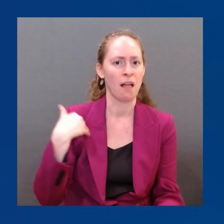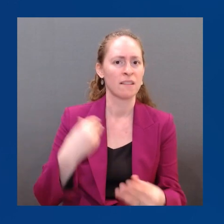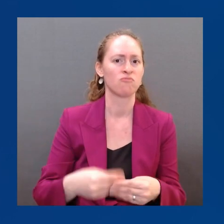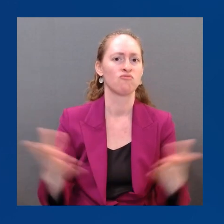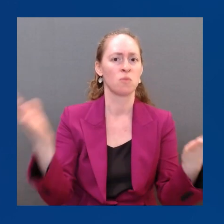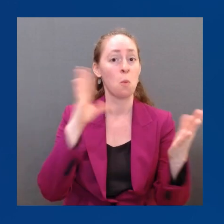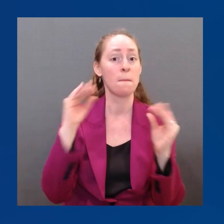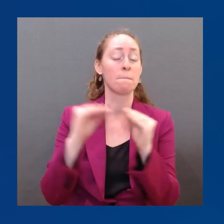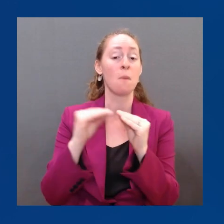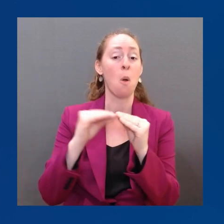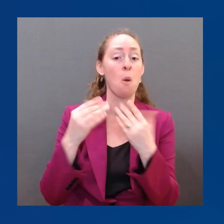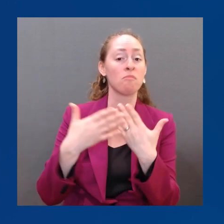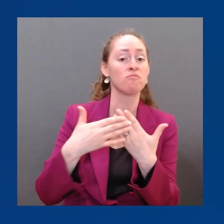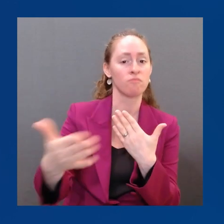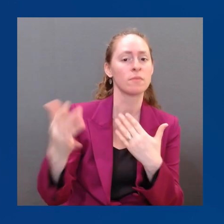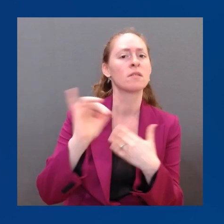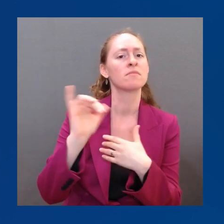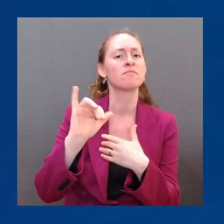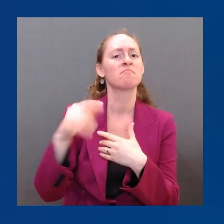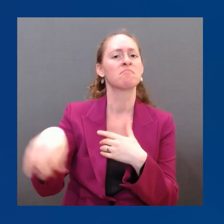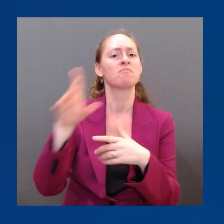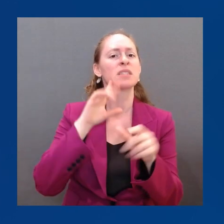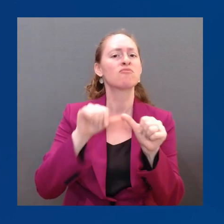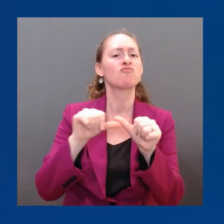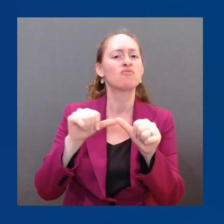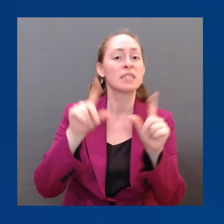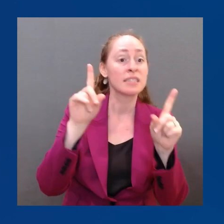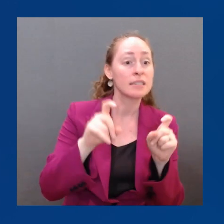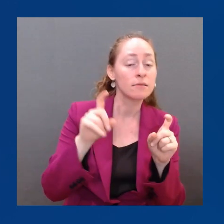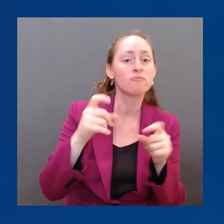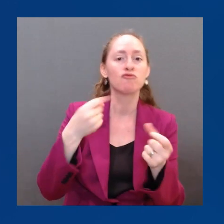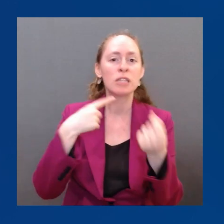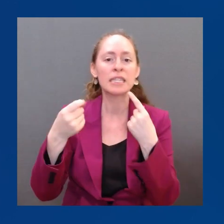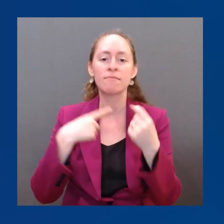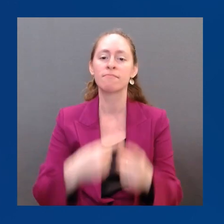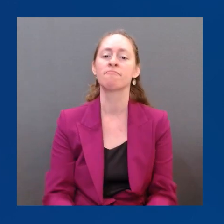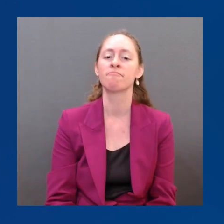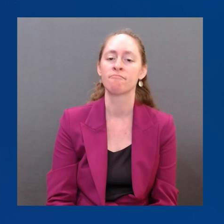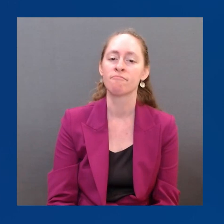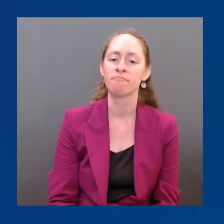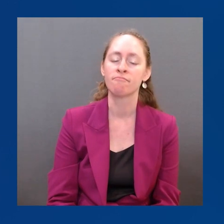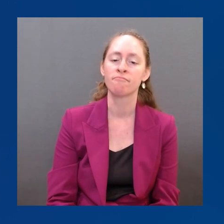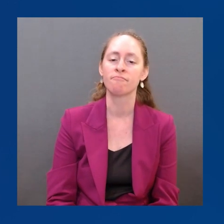So, it's just about messaging, it's about clarity, it's about making sure people understand who's eligible,